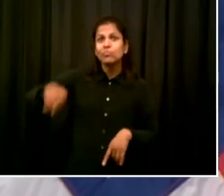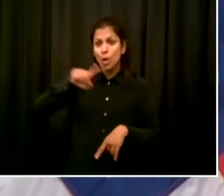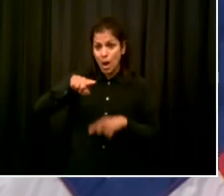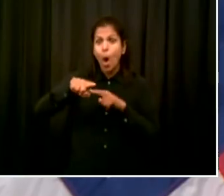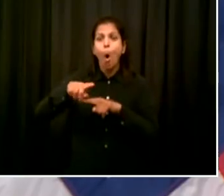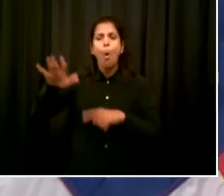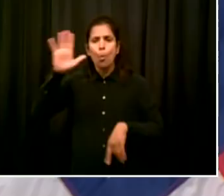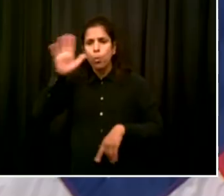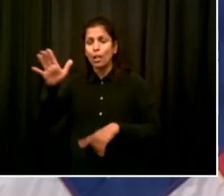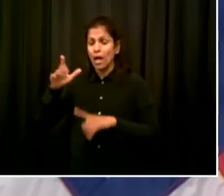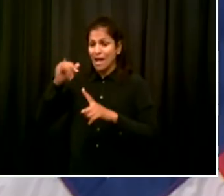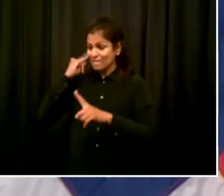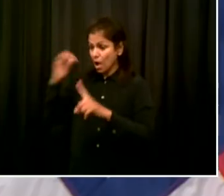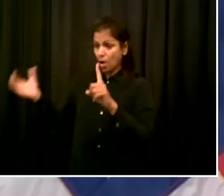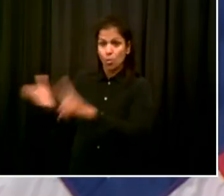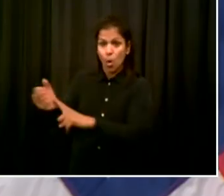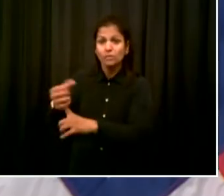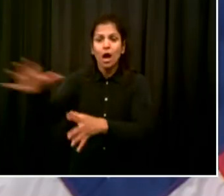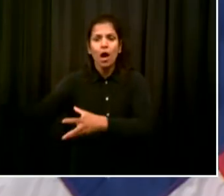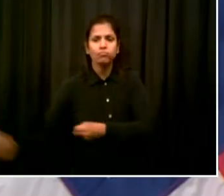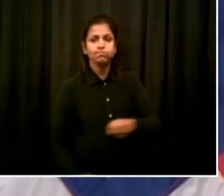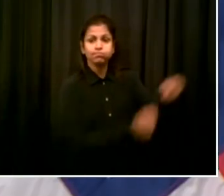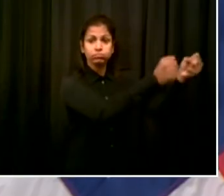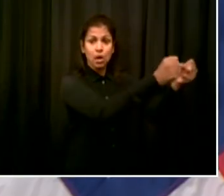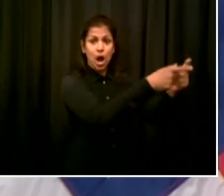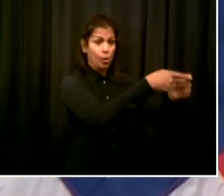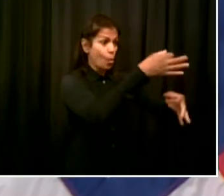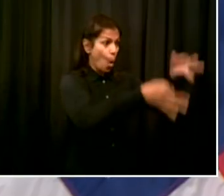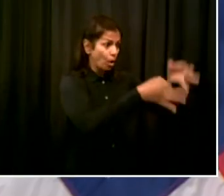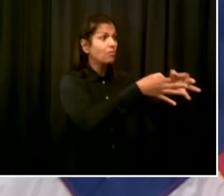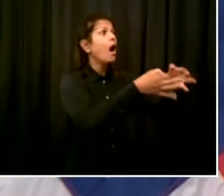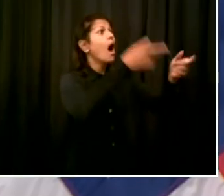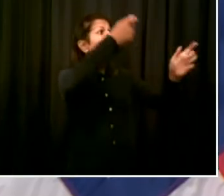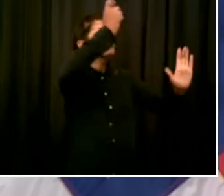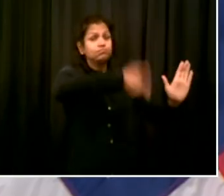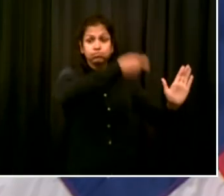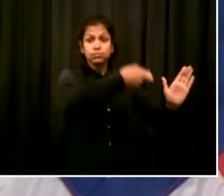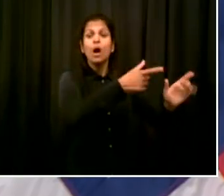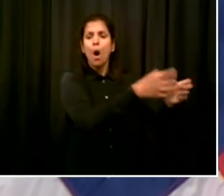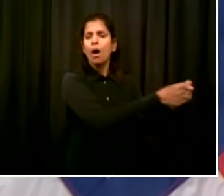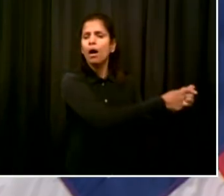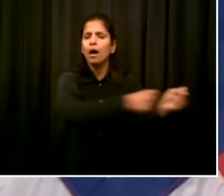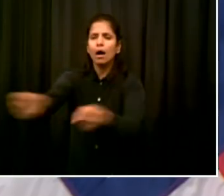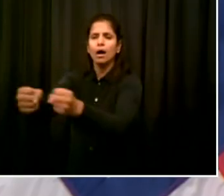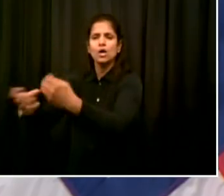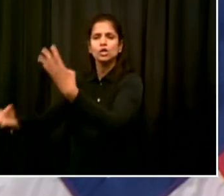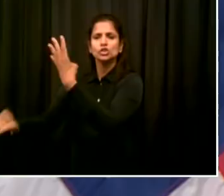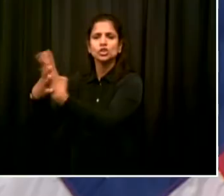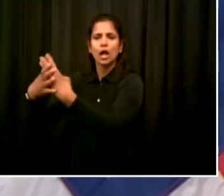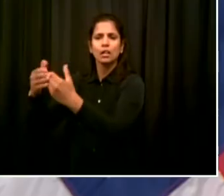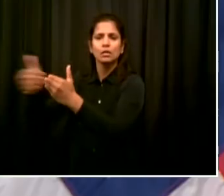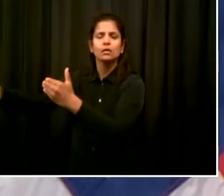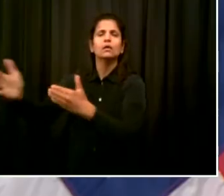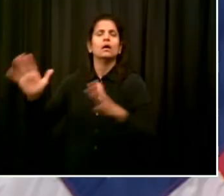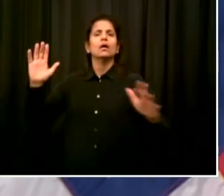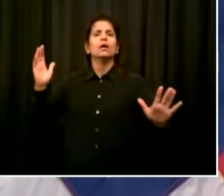ABILITY TO GET AN INDICTMENT THIS YEAR . THAT I SA SIGNIFICANT COURTROOM OF INDIVIDUALTHS AT